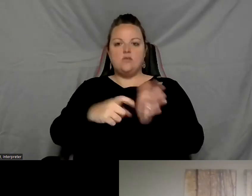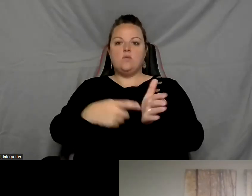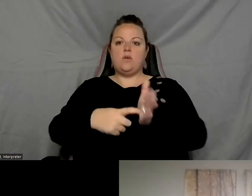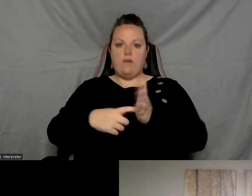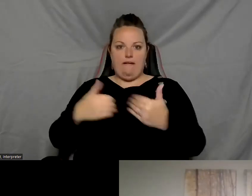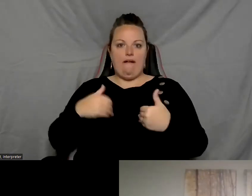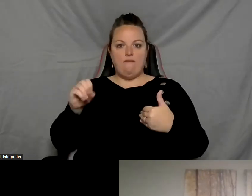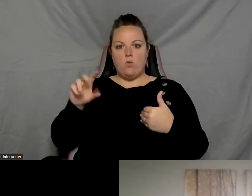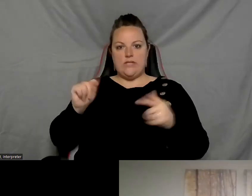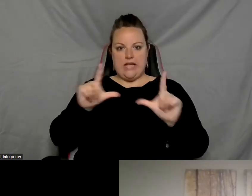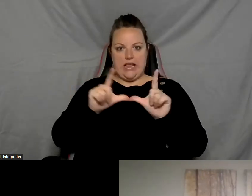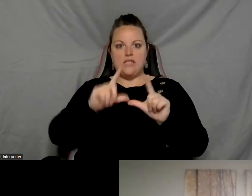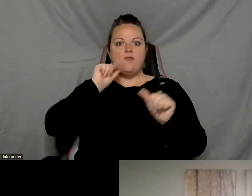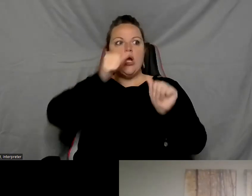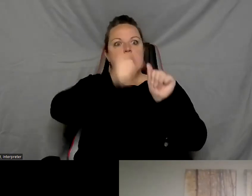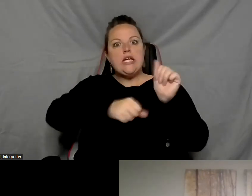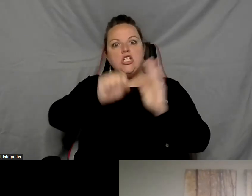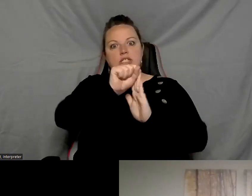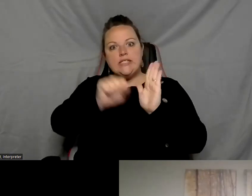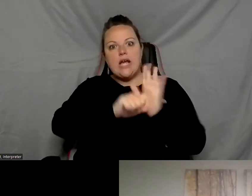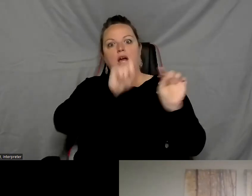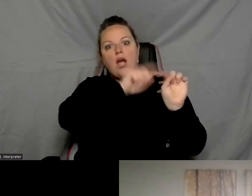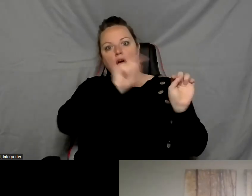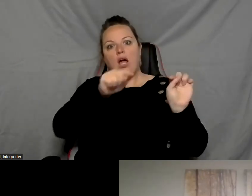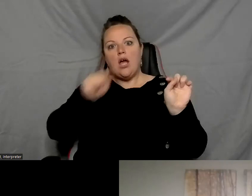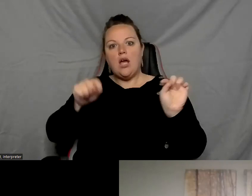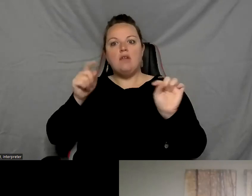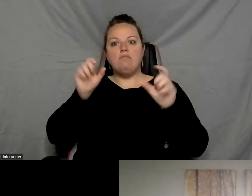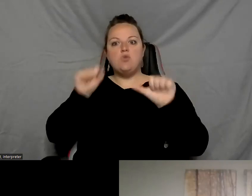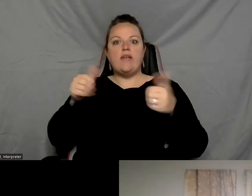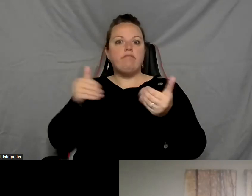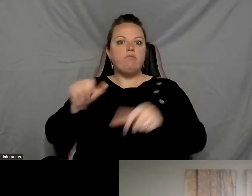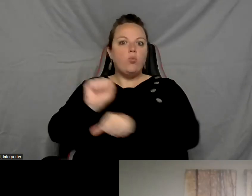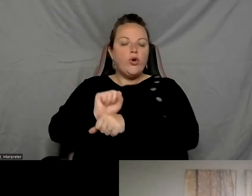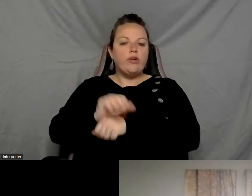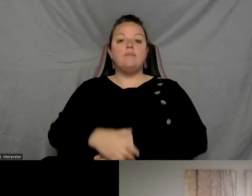therapy license in each state in order to practice. The compact will allow licensed